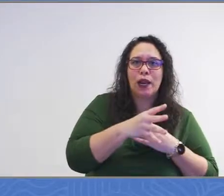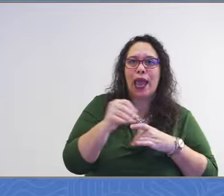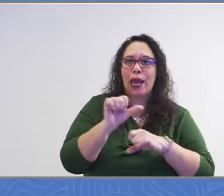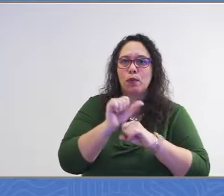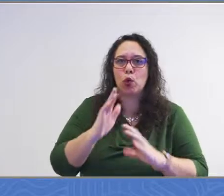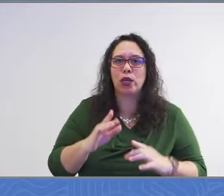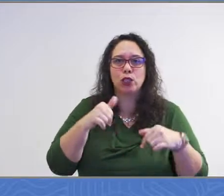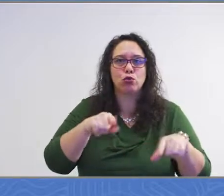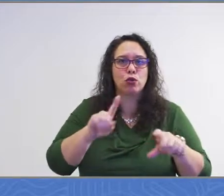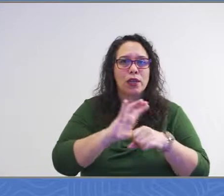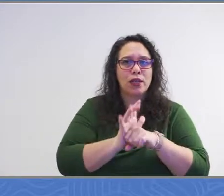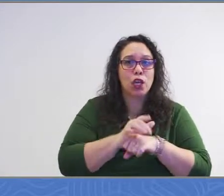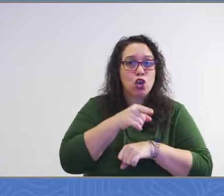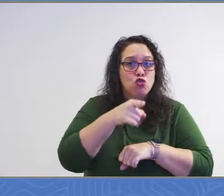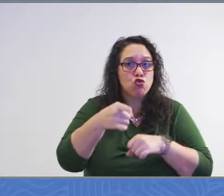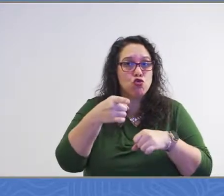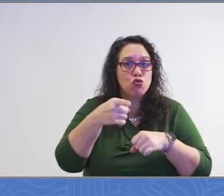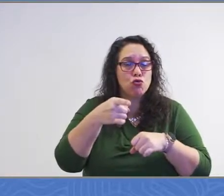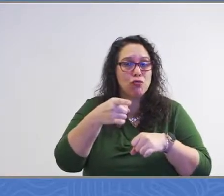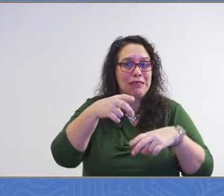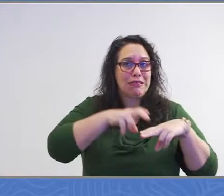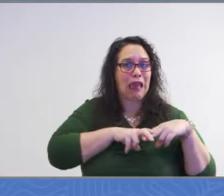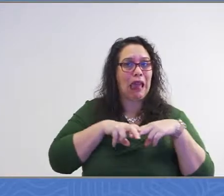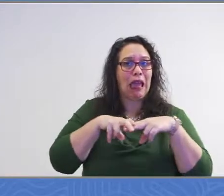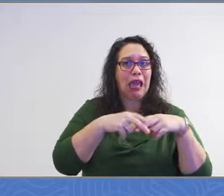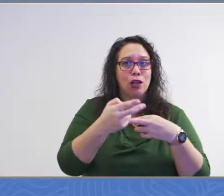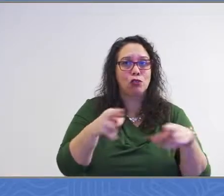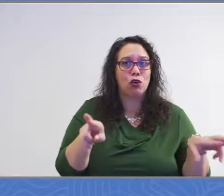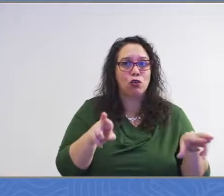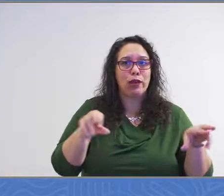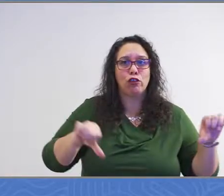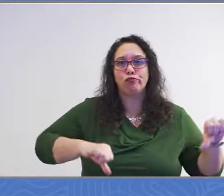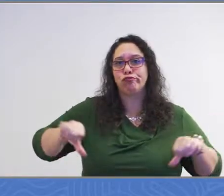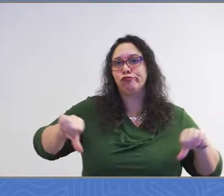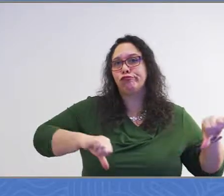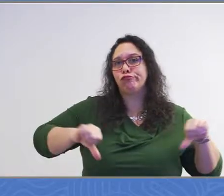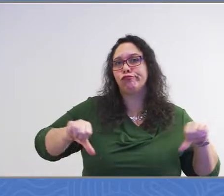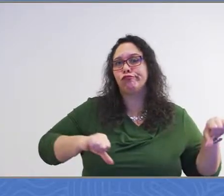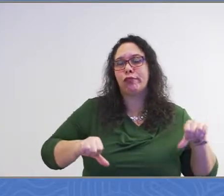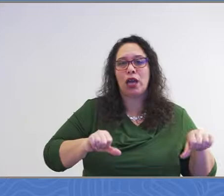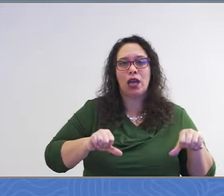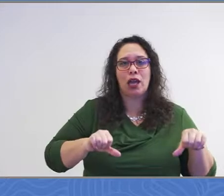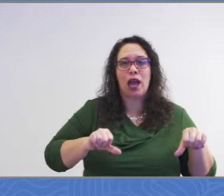You sit in that room and boast how great your district is and you toot your own horns,